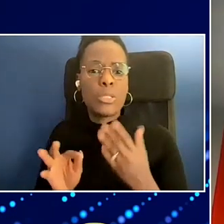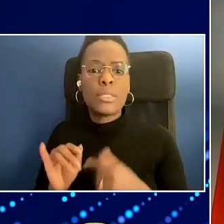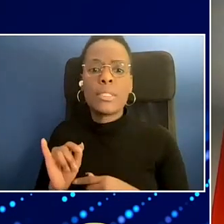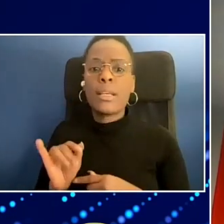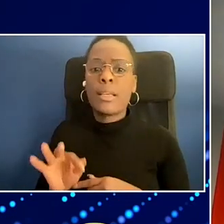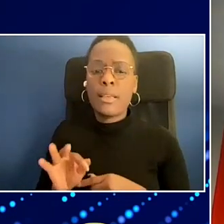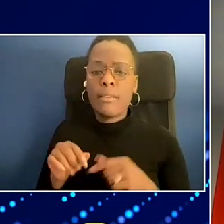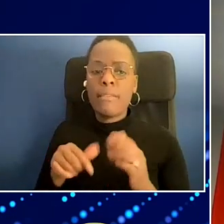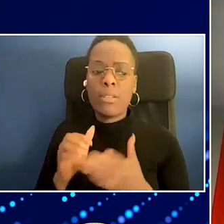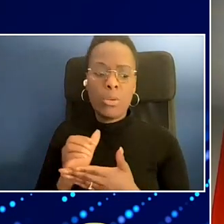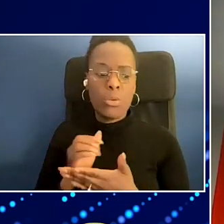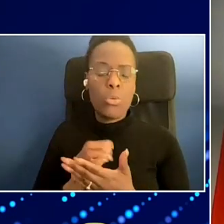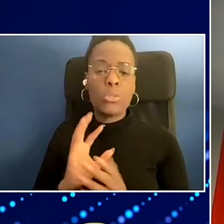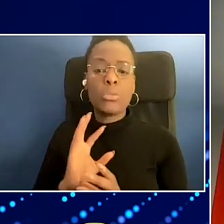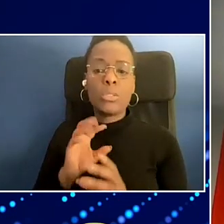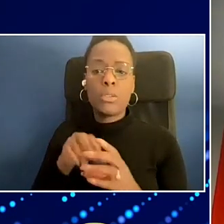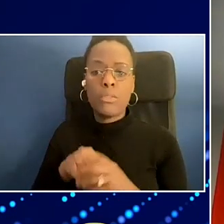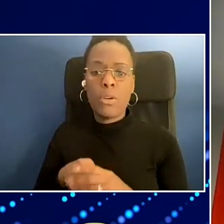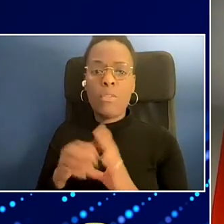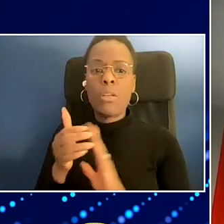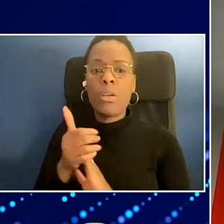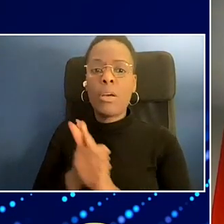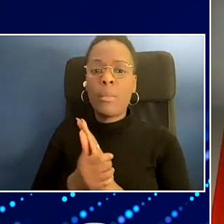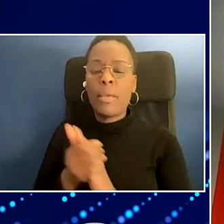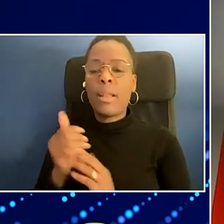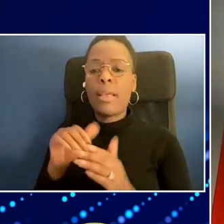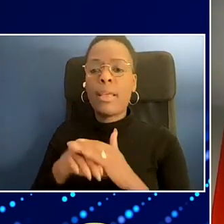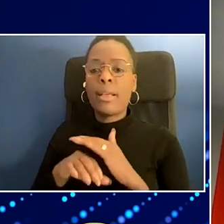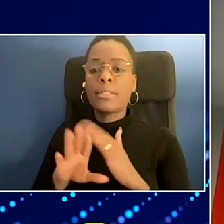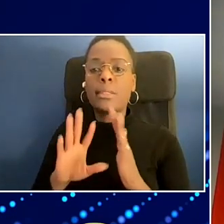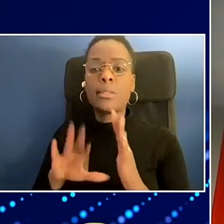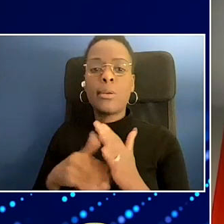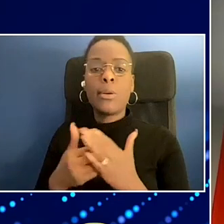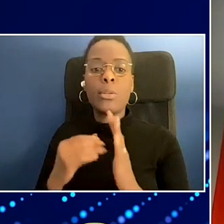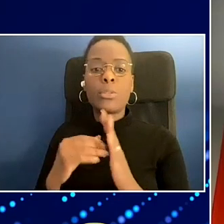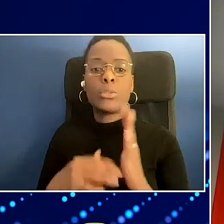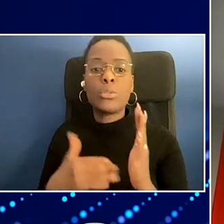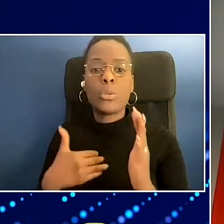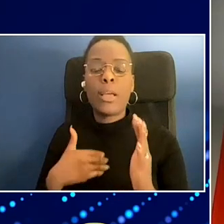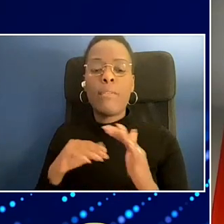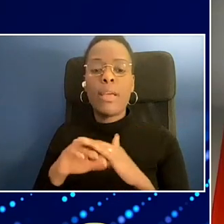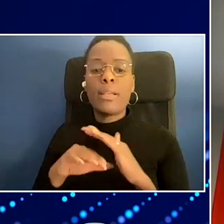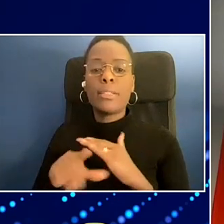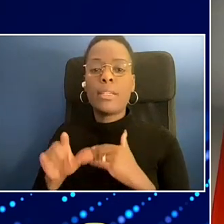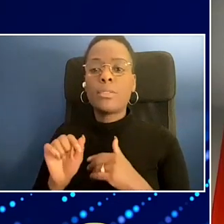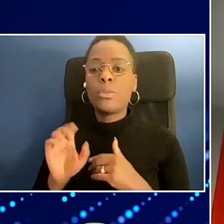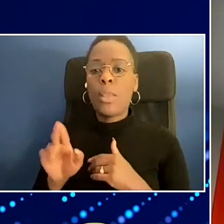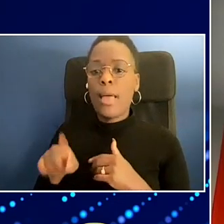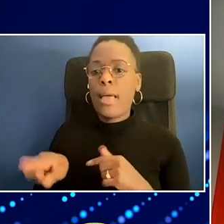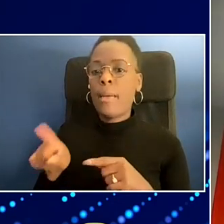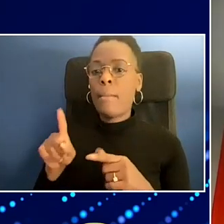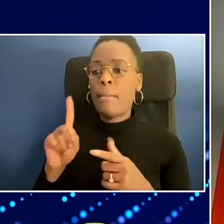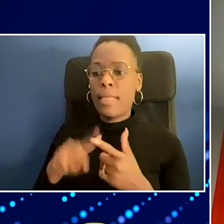part of auto-access, all students would have been given access to the lab, and then they could have decided if they wanted to opt out or not.